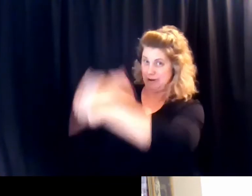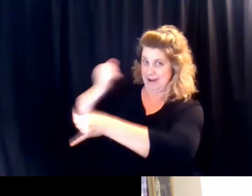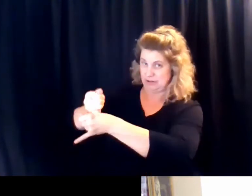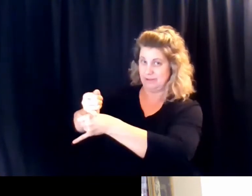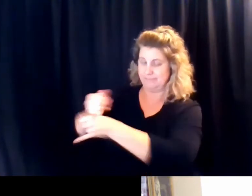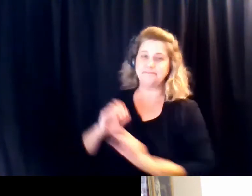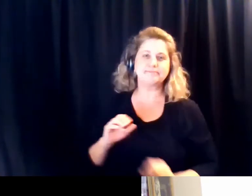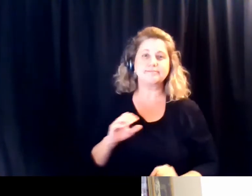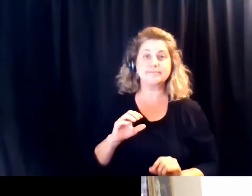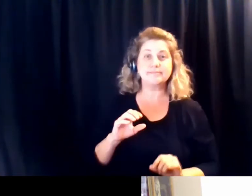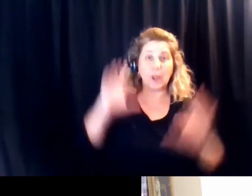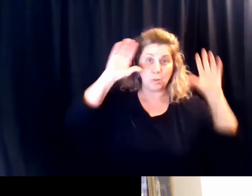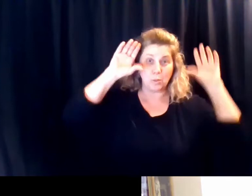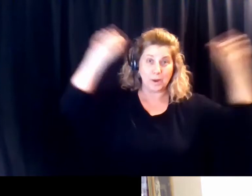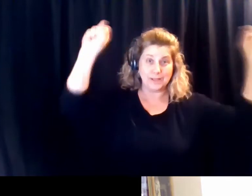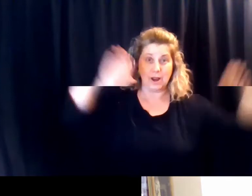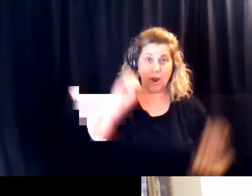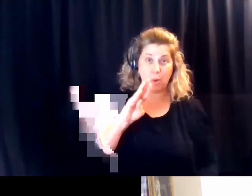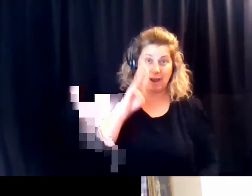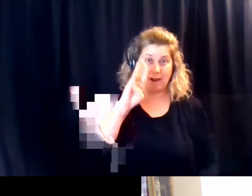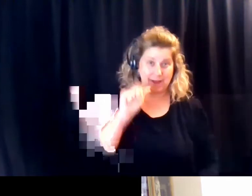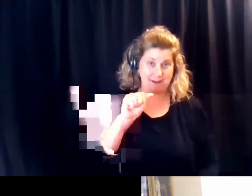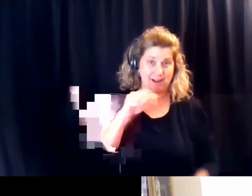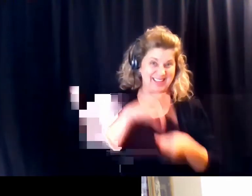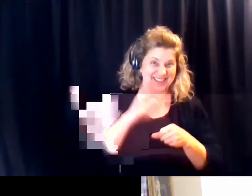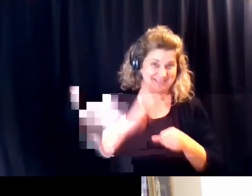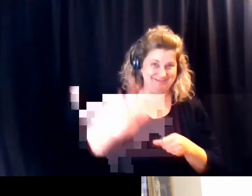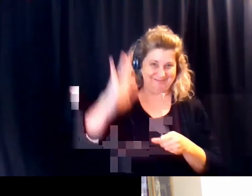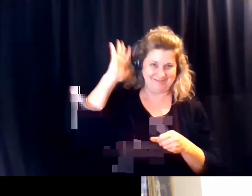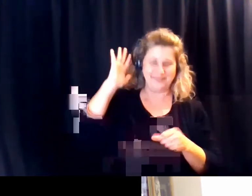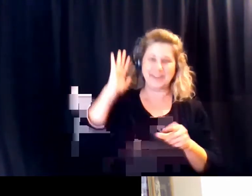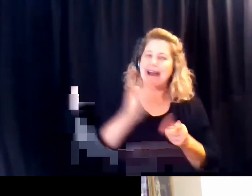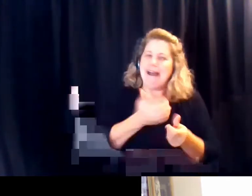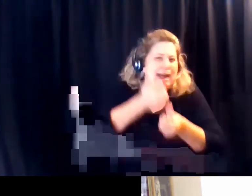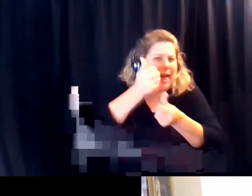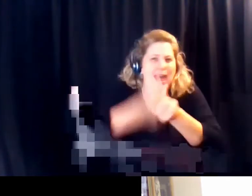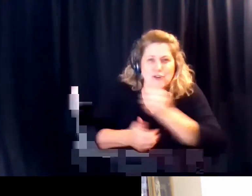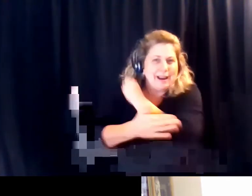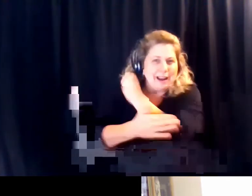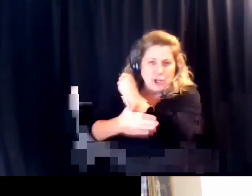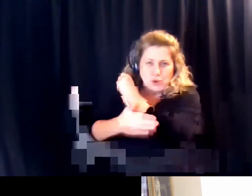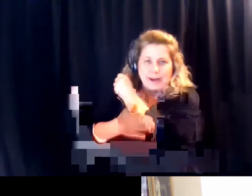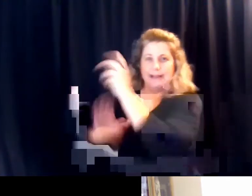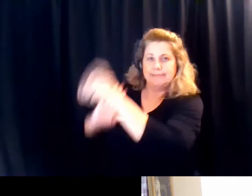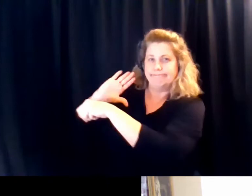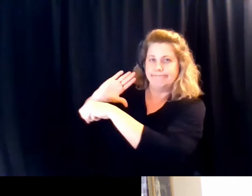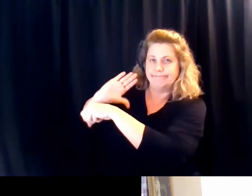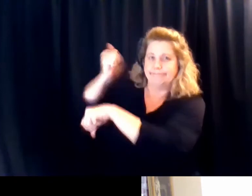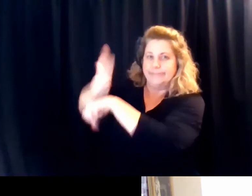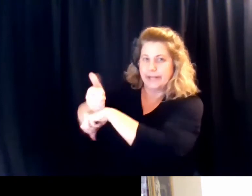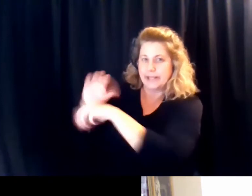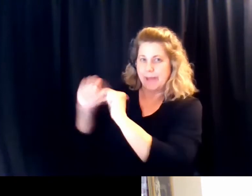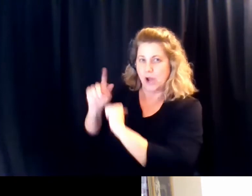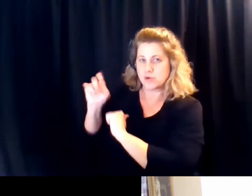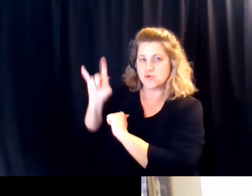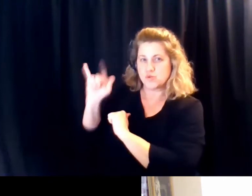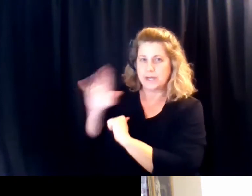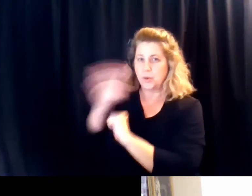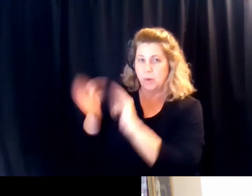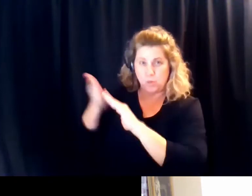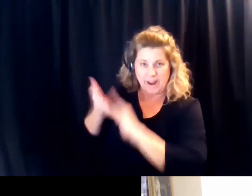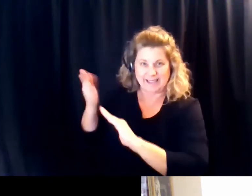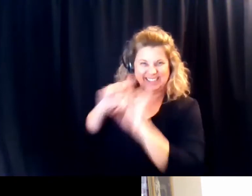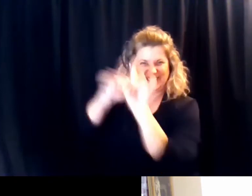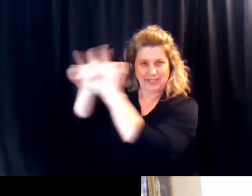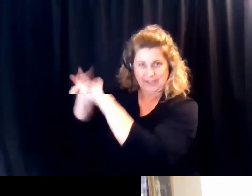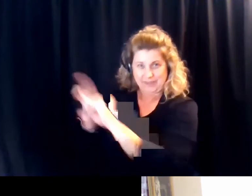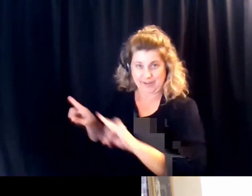Judith Heumann: It enabled us to include disability in our human rights reports and it allowed us to really look more deeply at how to integrate disability.